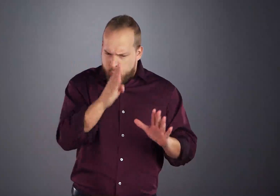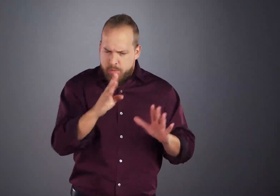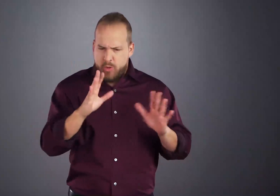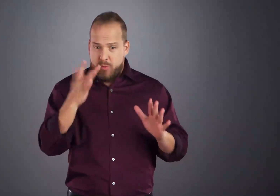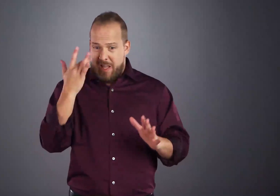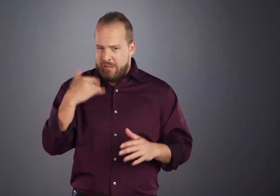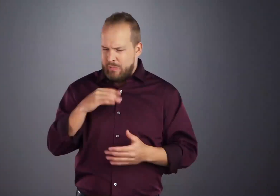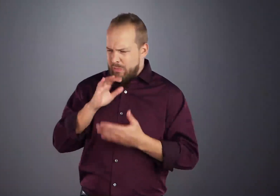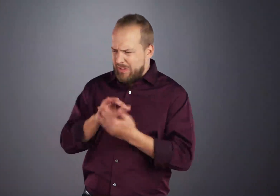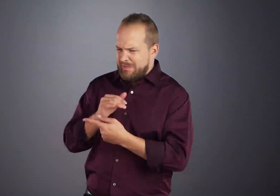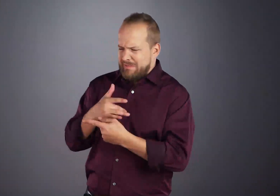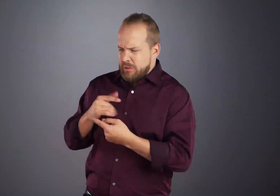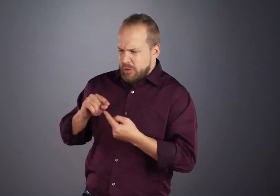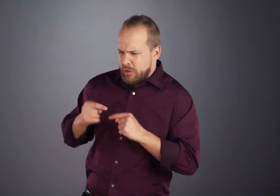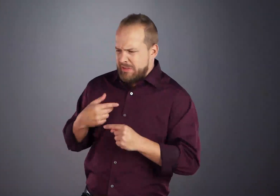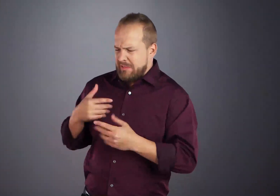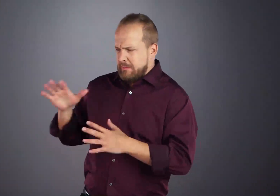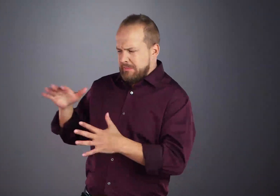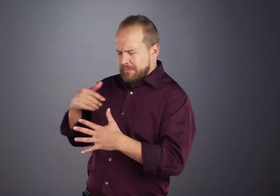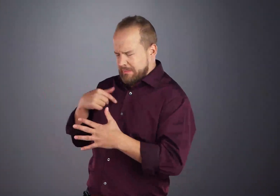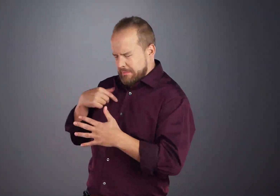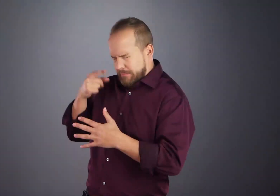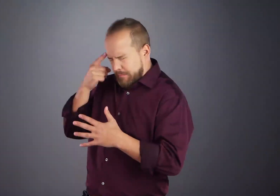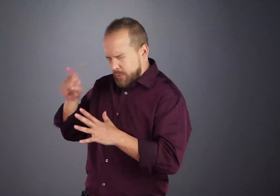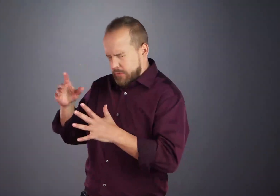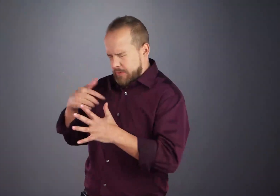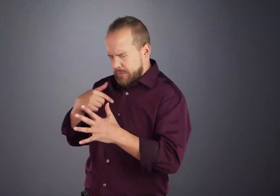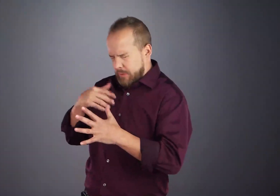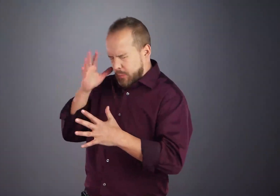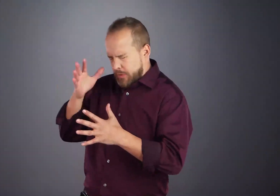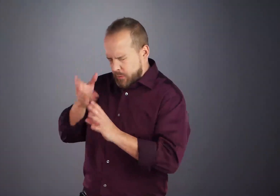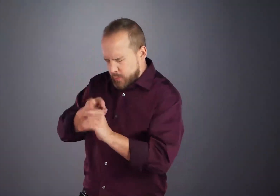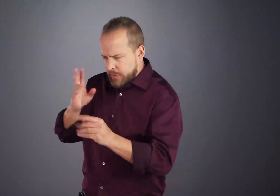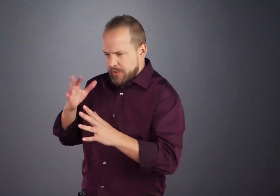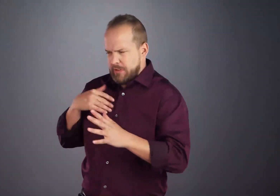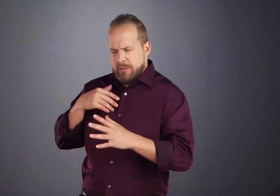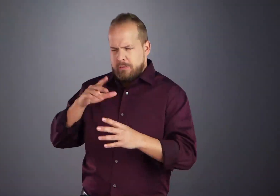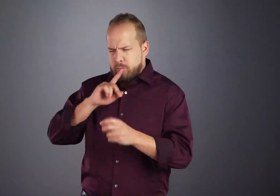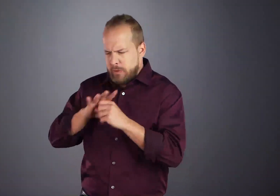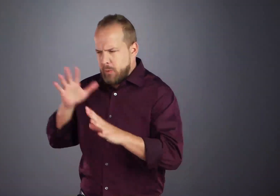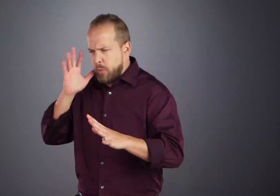Gradually things got worse. The house was taken over by the mortgage holder,